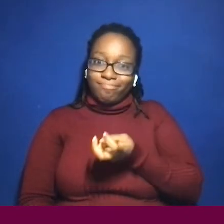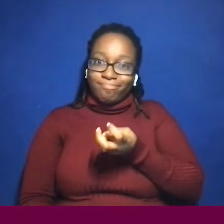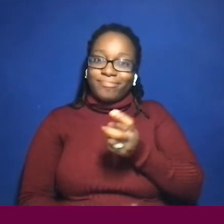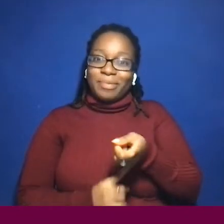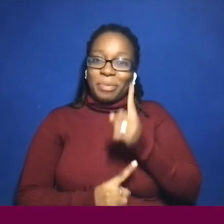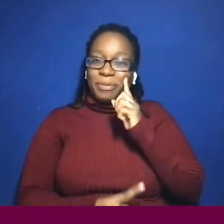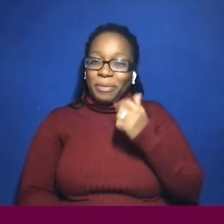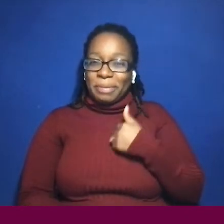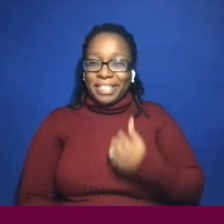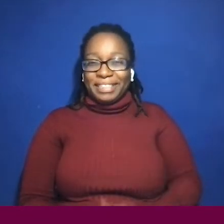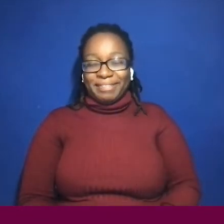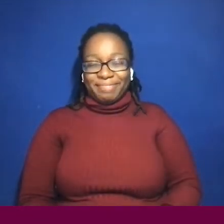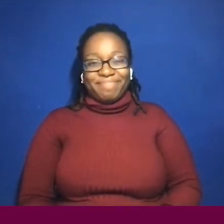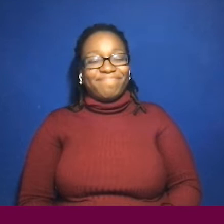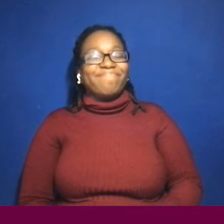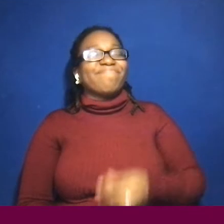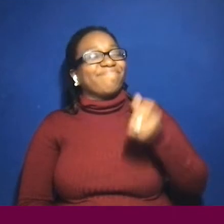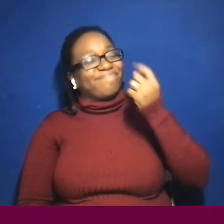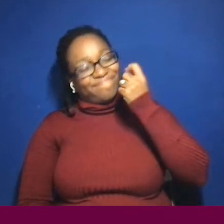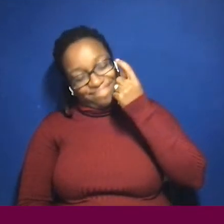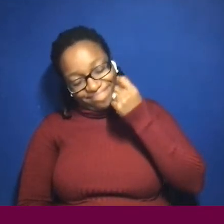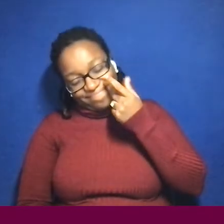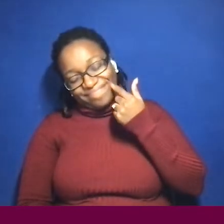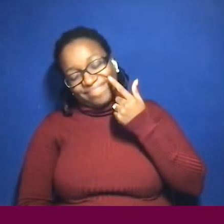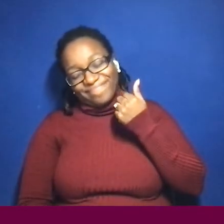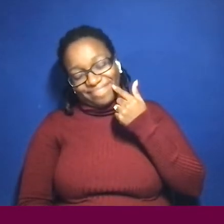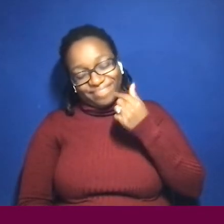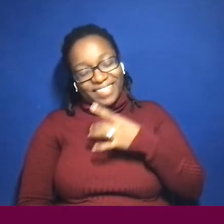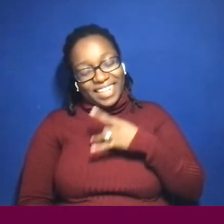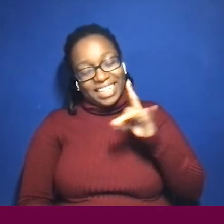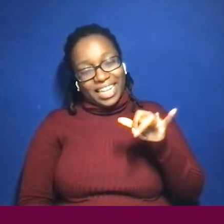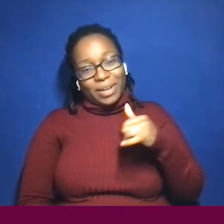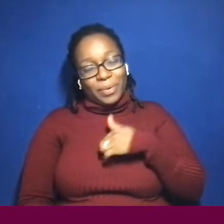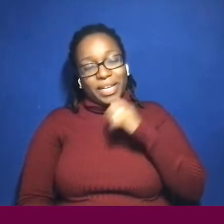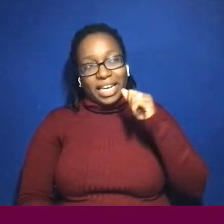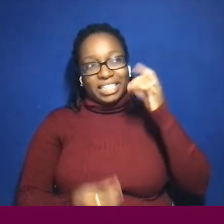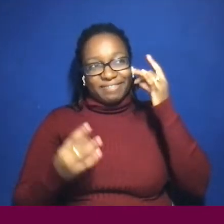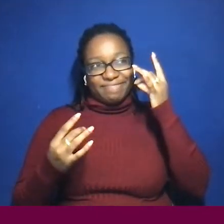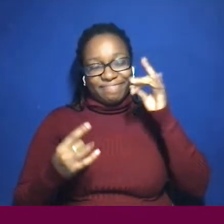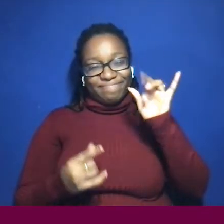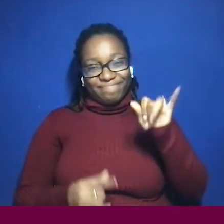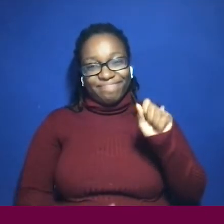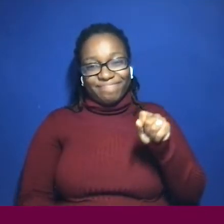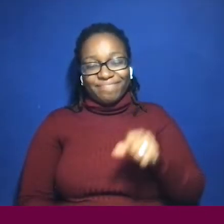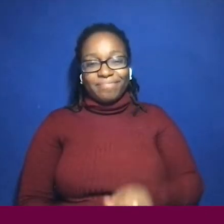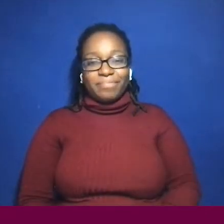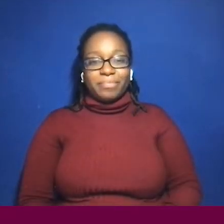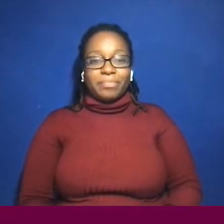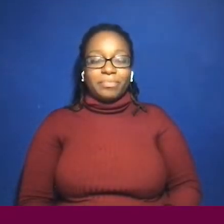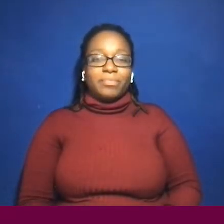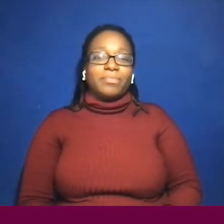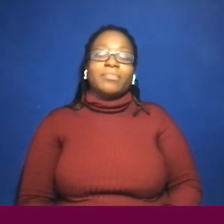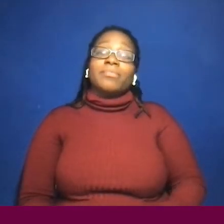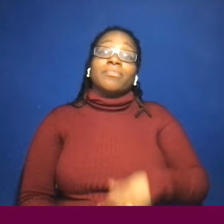I get it. I like that we can process that. Marcie Roth: So talk about Emmett, please. Sheri Fink: